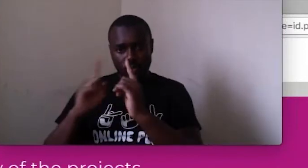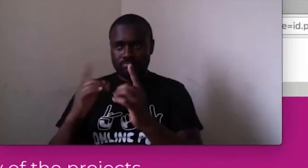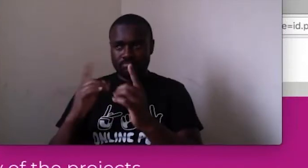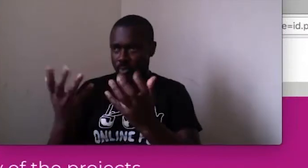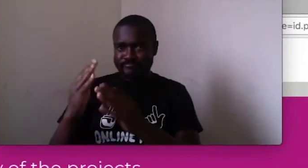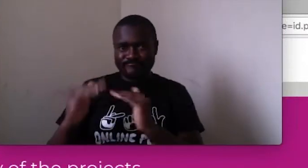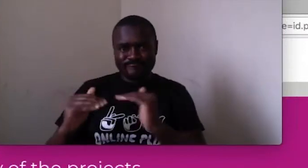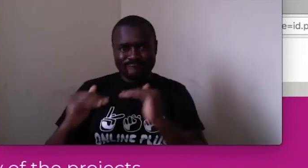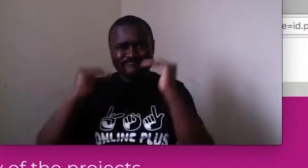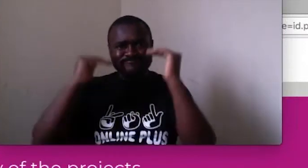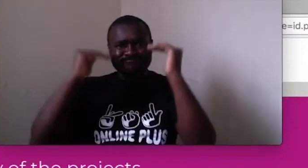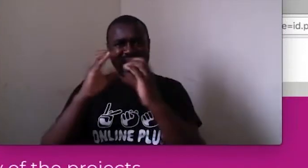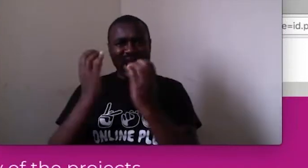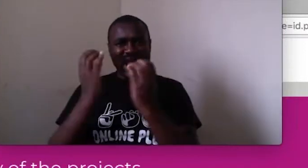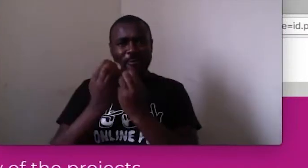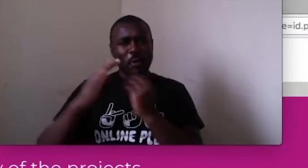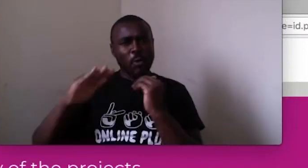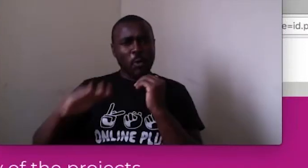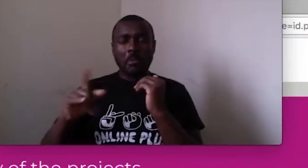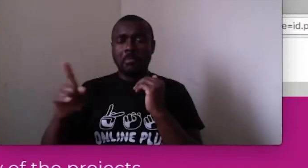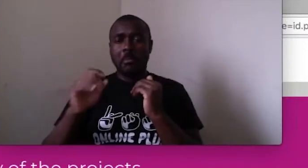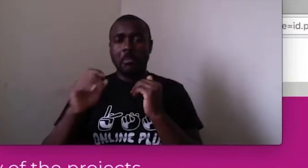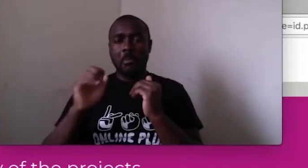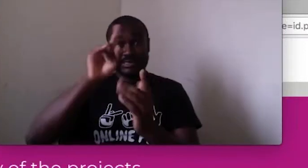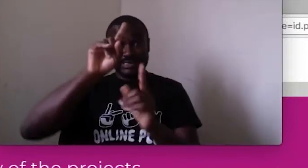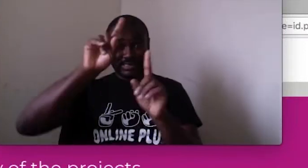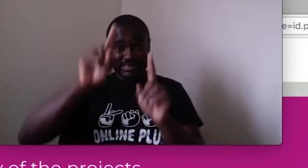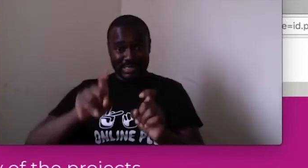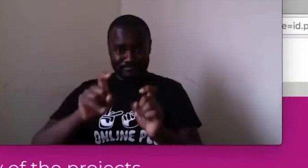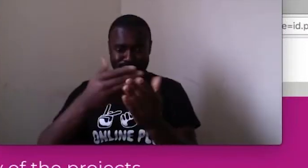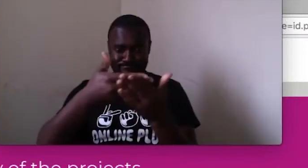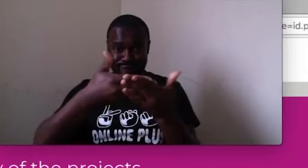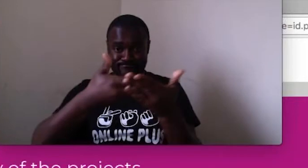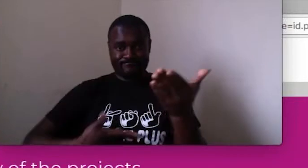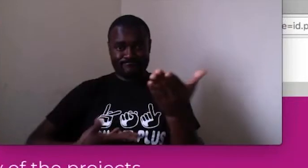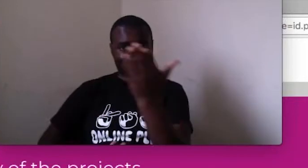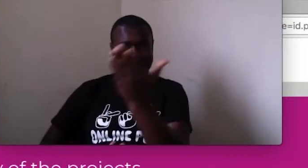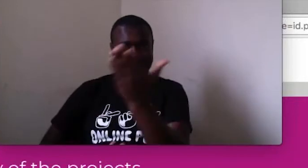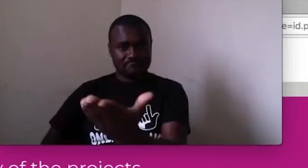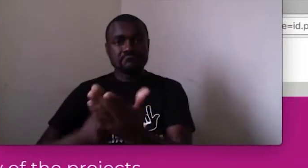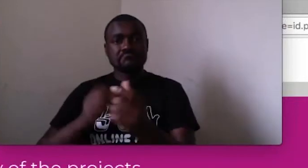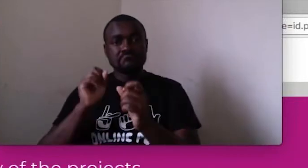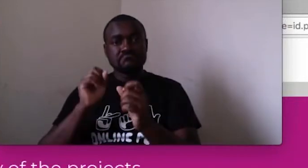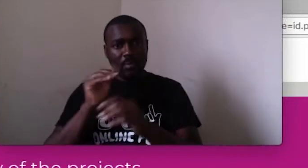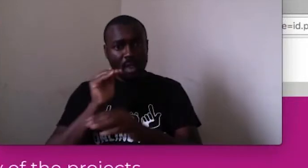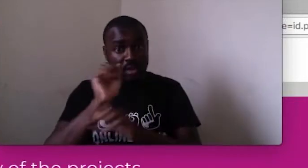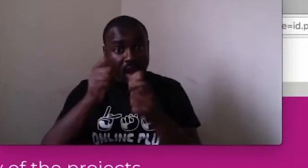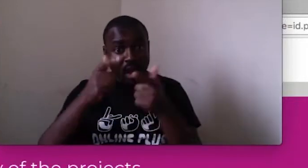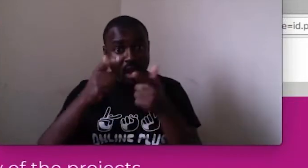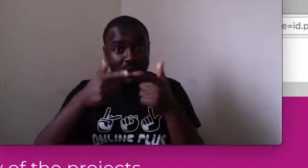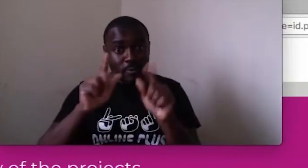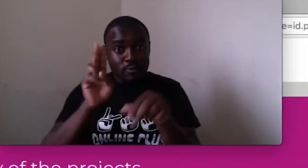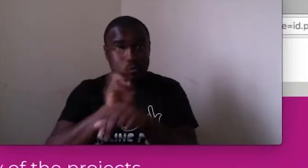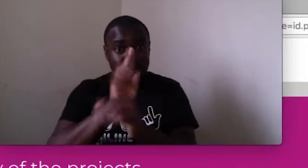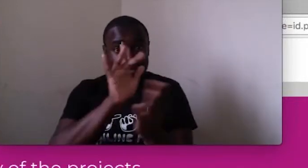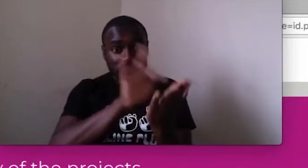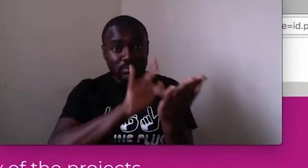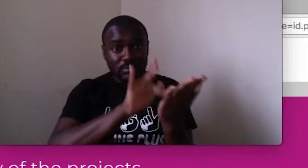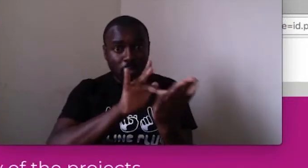and also I was advising other students on how to continue on advanced class and when they give me an exam